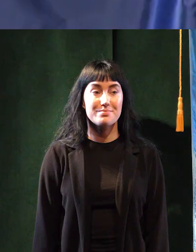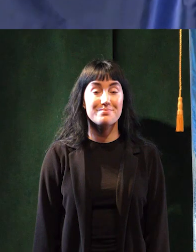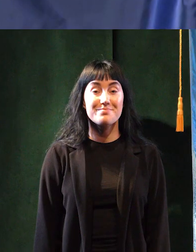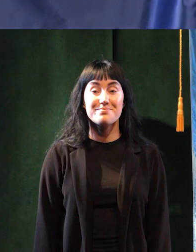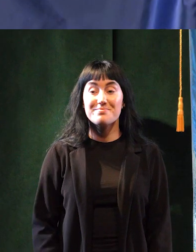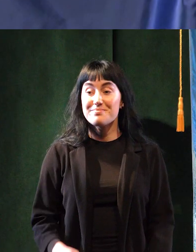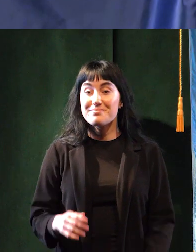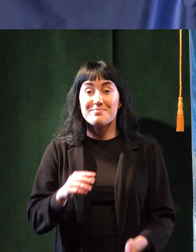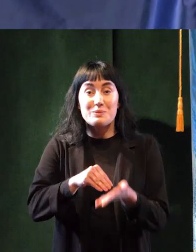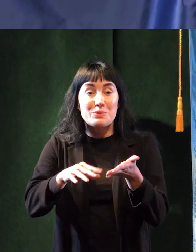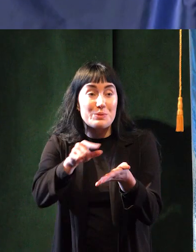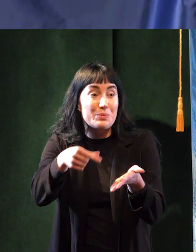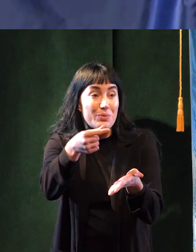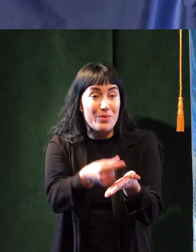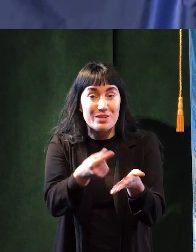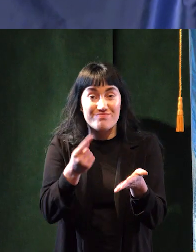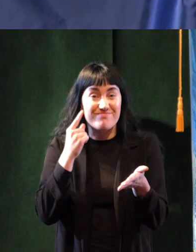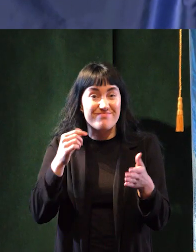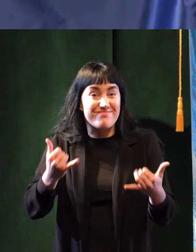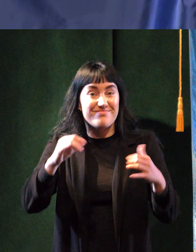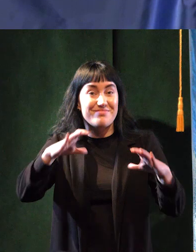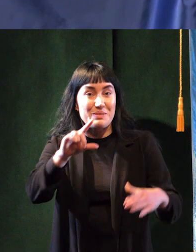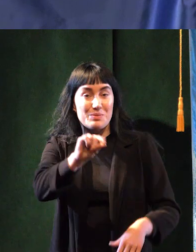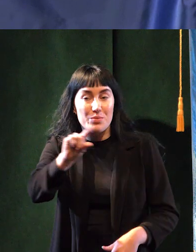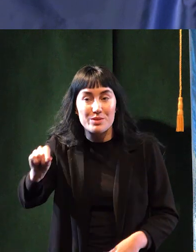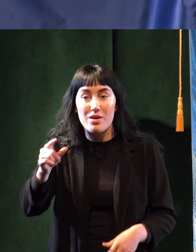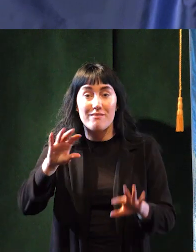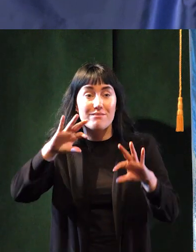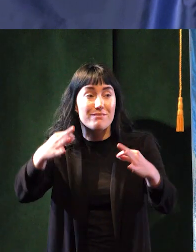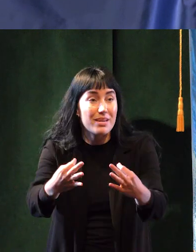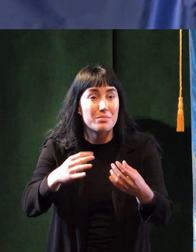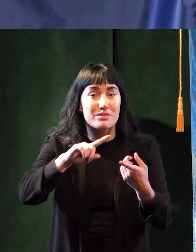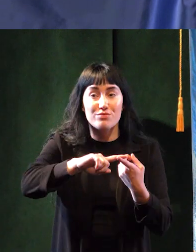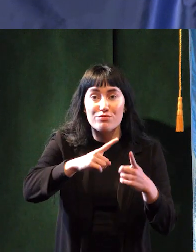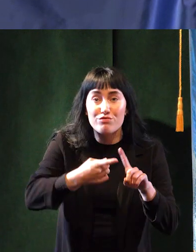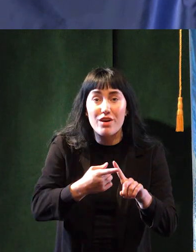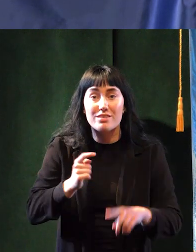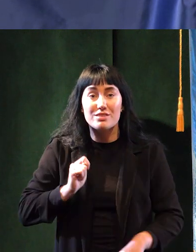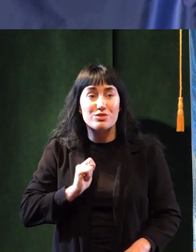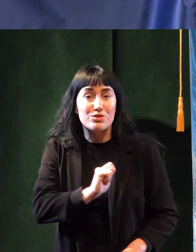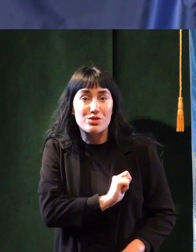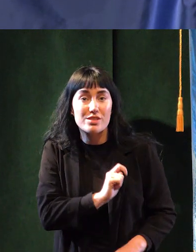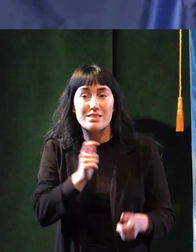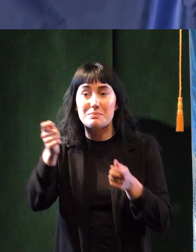graduates of the class of 2020 family and friends trustees administration